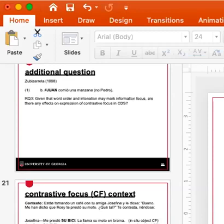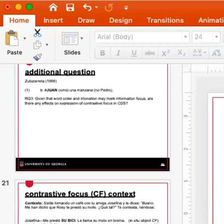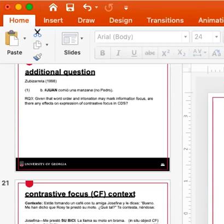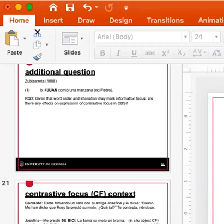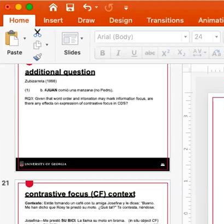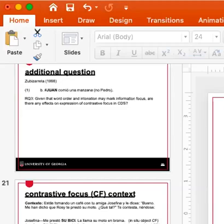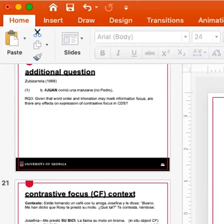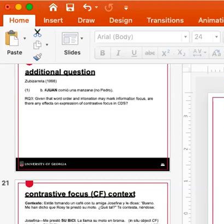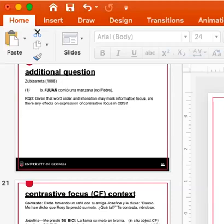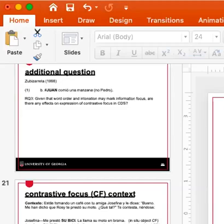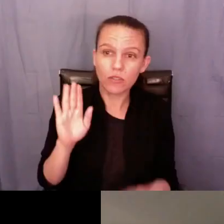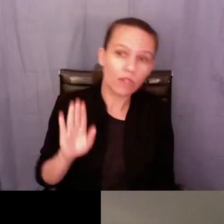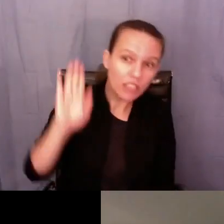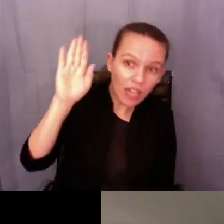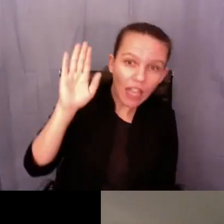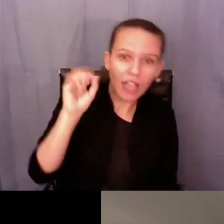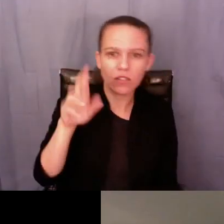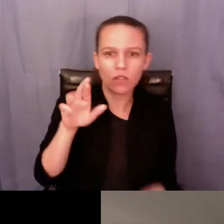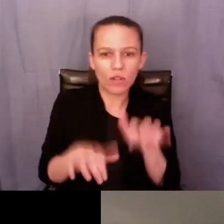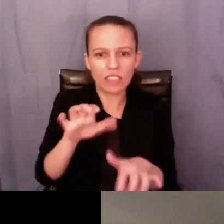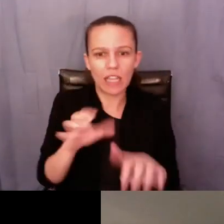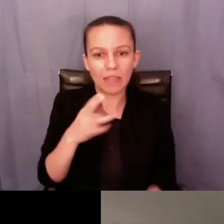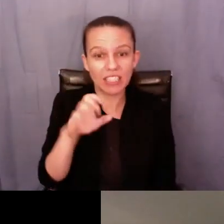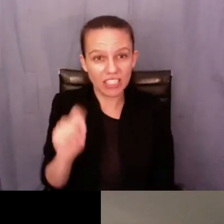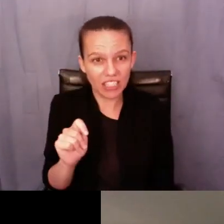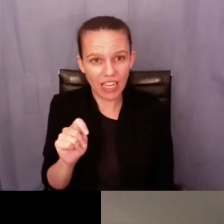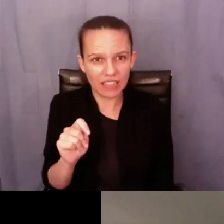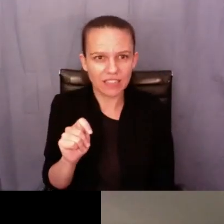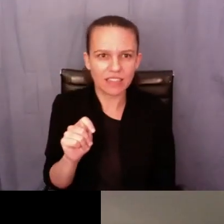hand or type in the chat i guess i should there stop sharing now i can see you all